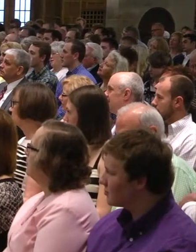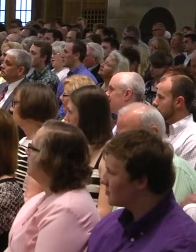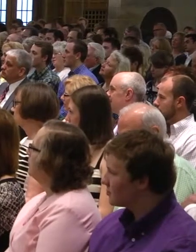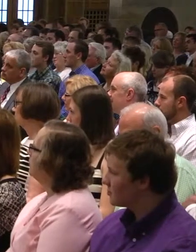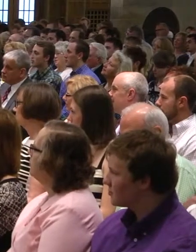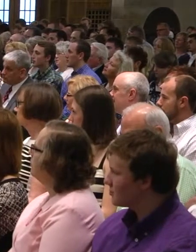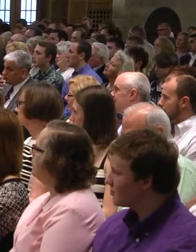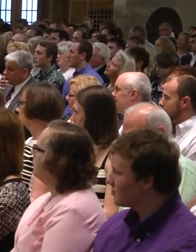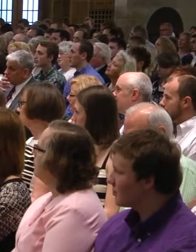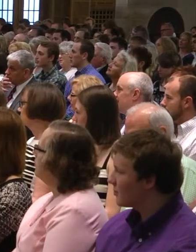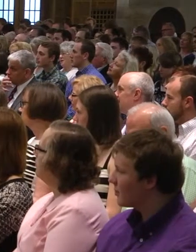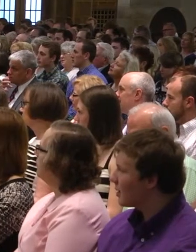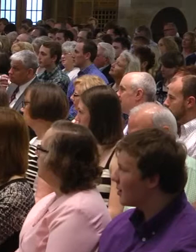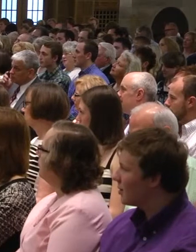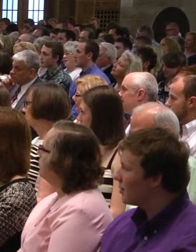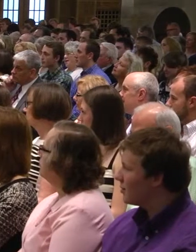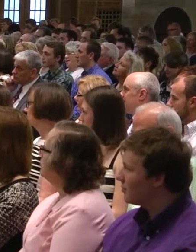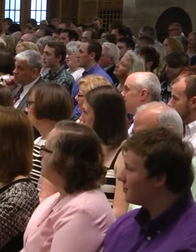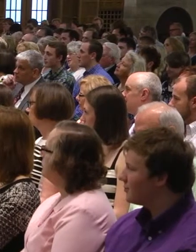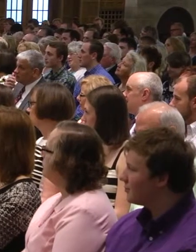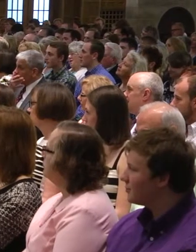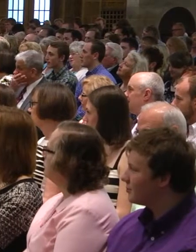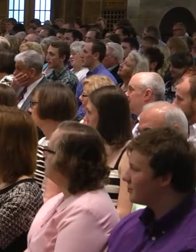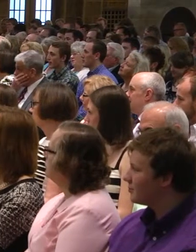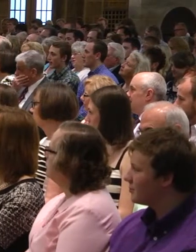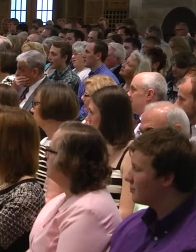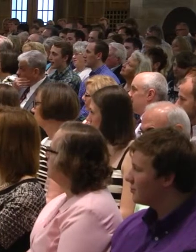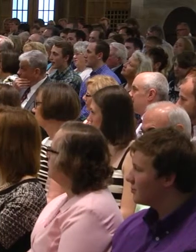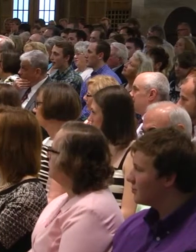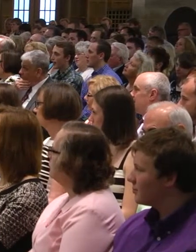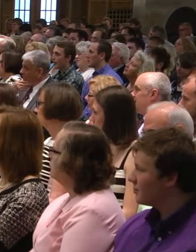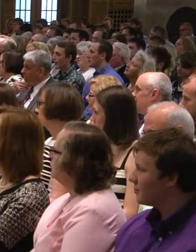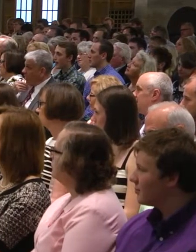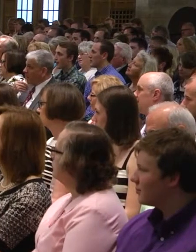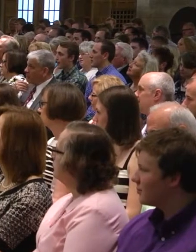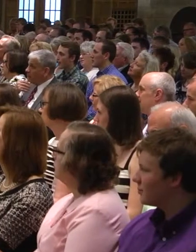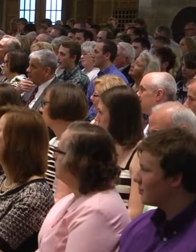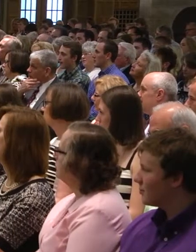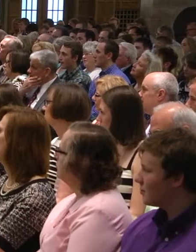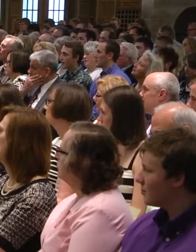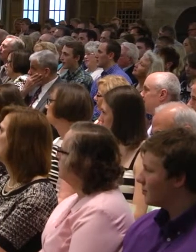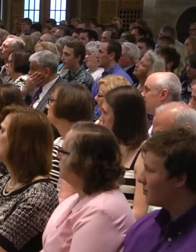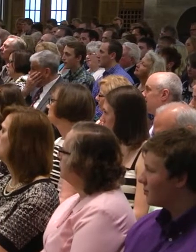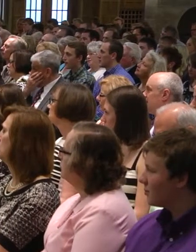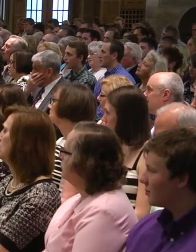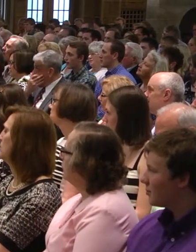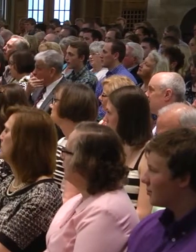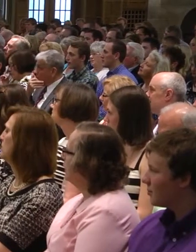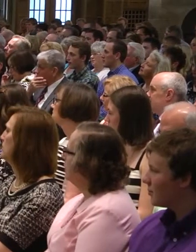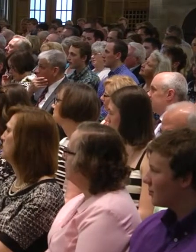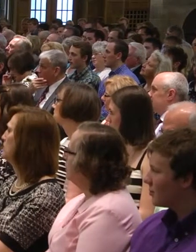Forgive yourself. Be human, because in the end, nursing is about the human connection between all of us.